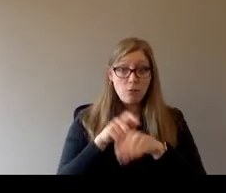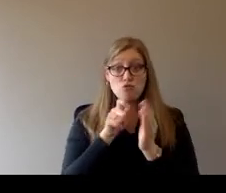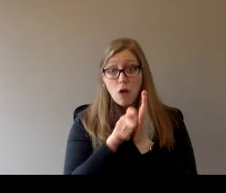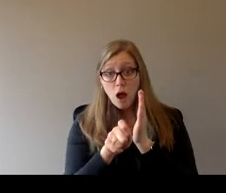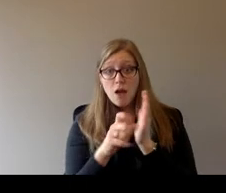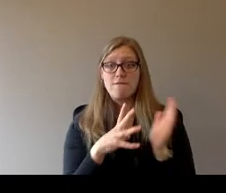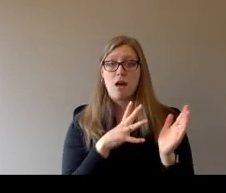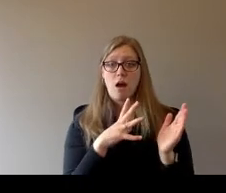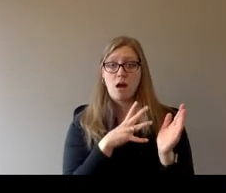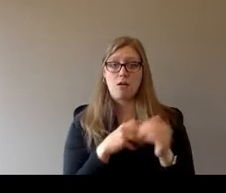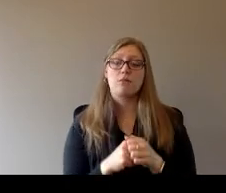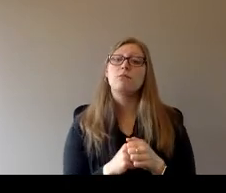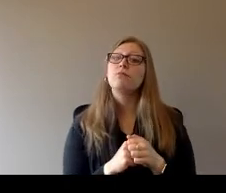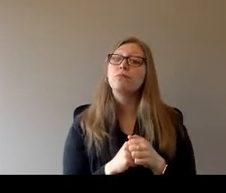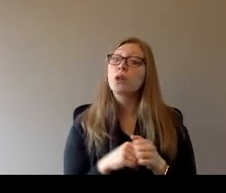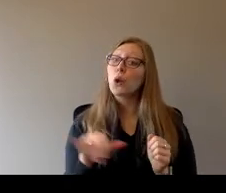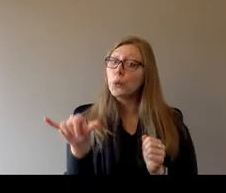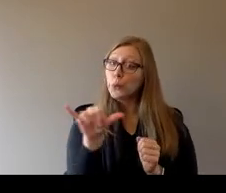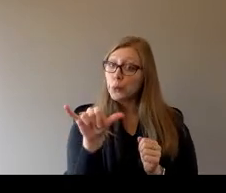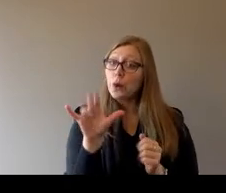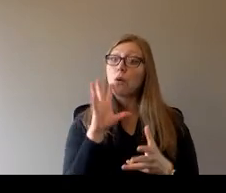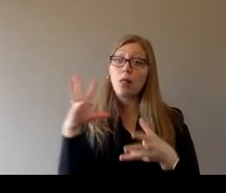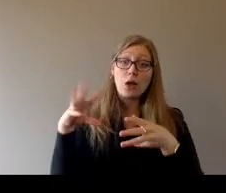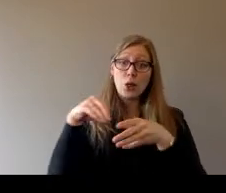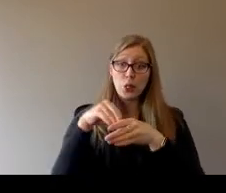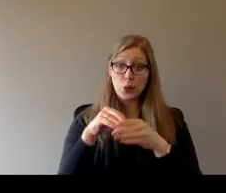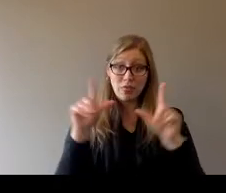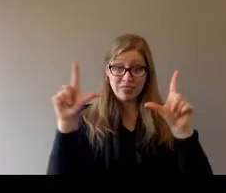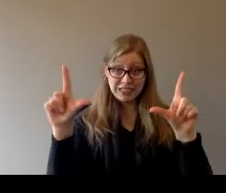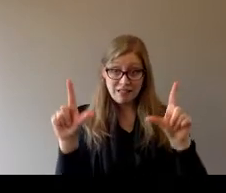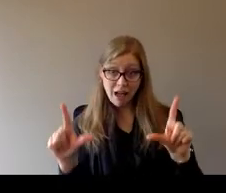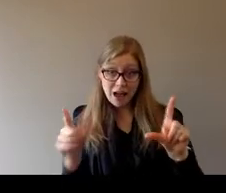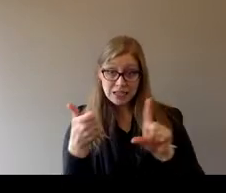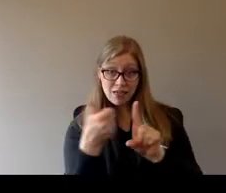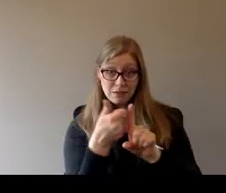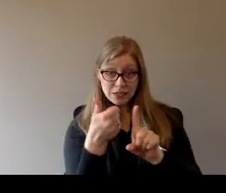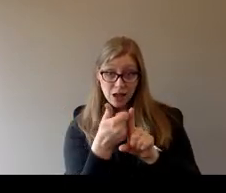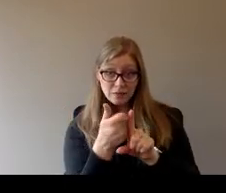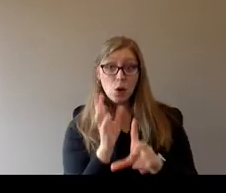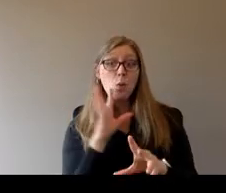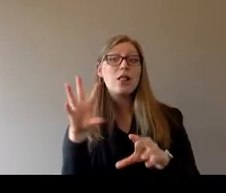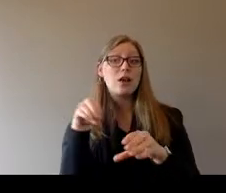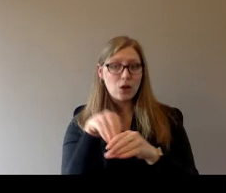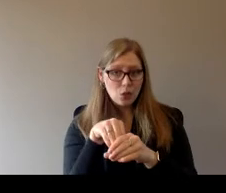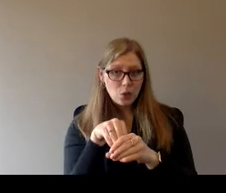And I am also including the slides themselves within this folder.